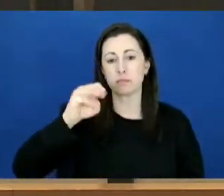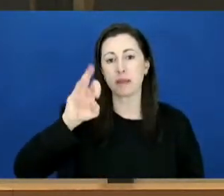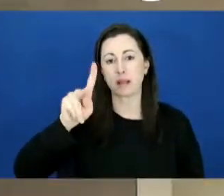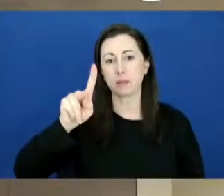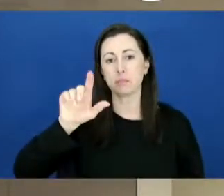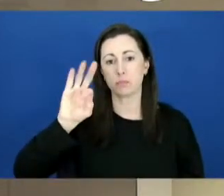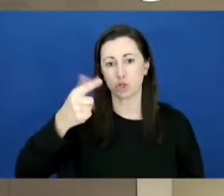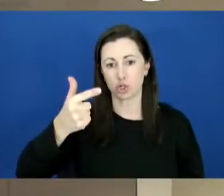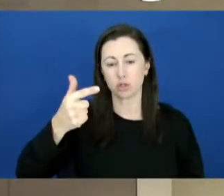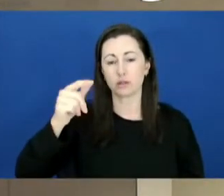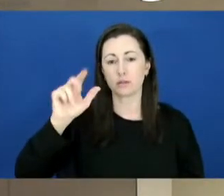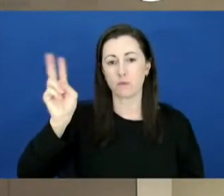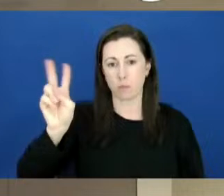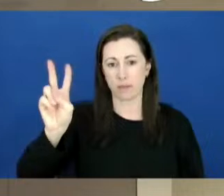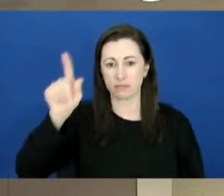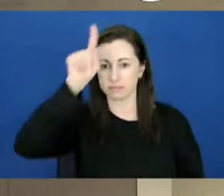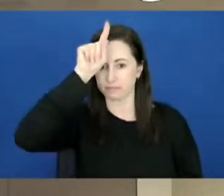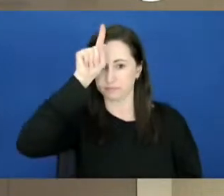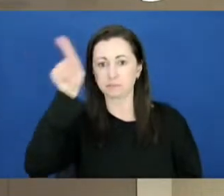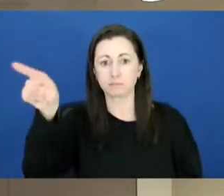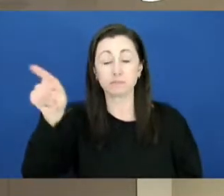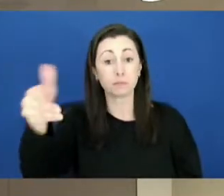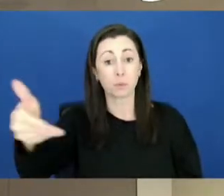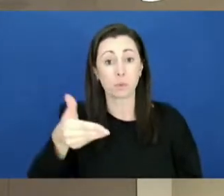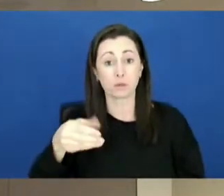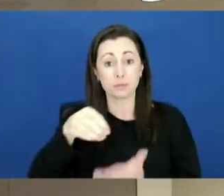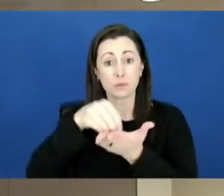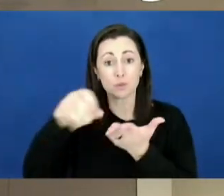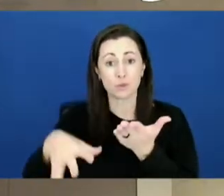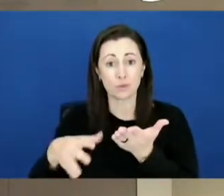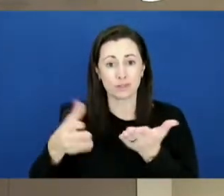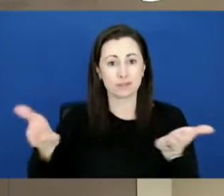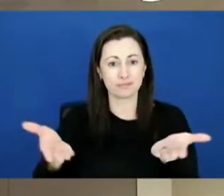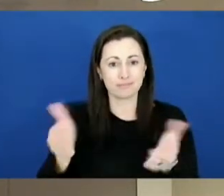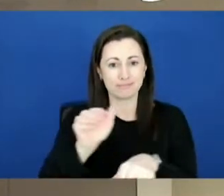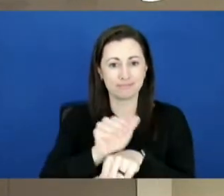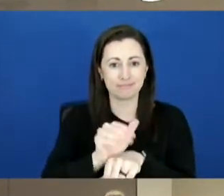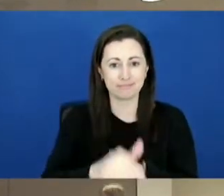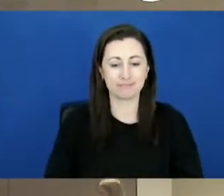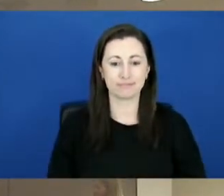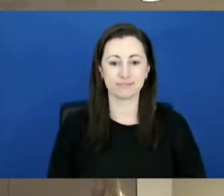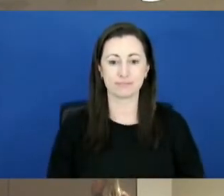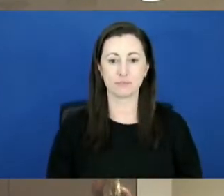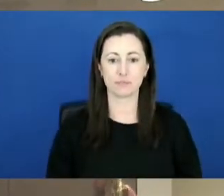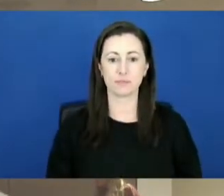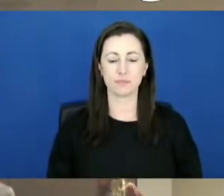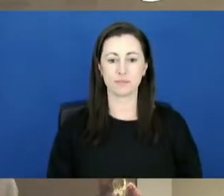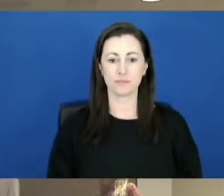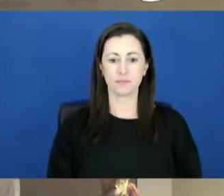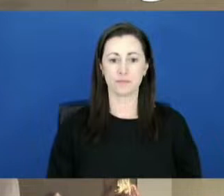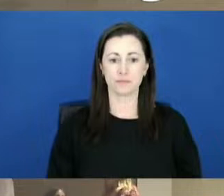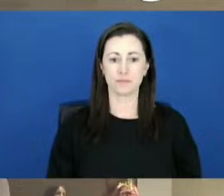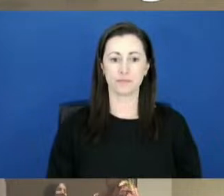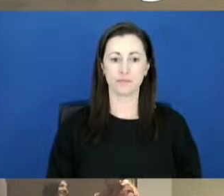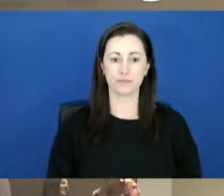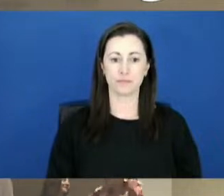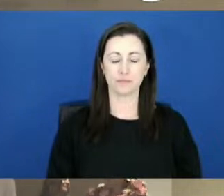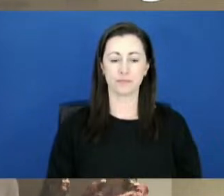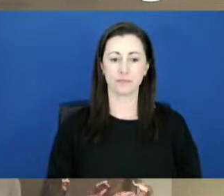THE STATE POEM OF MECKLENBURG, SO IT'S NOW MY PLEASURE TO